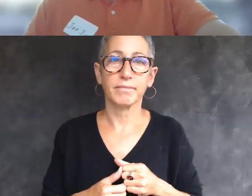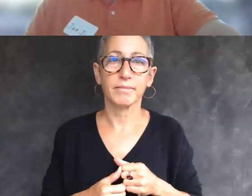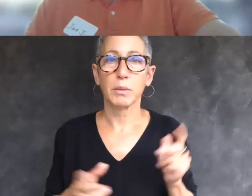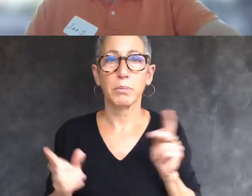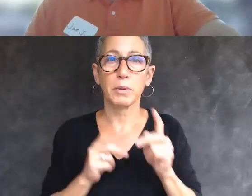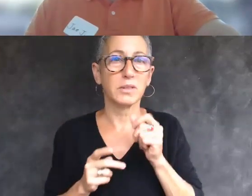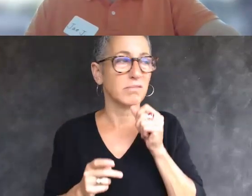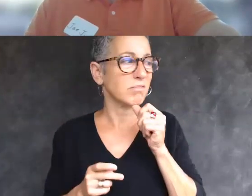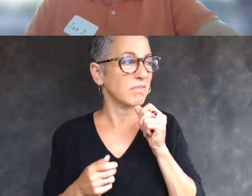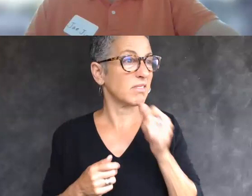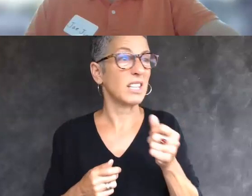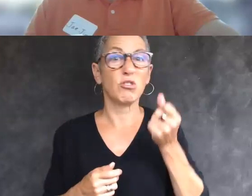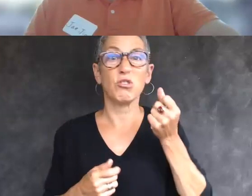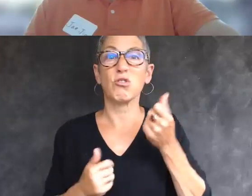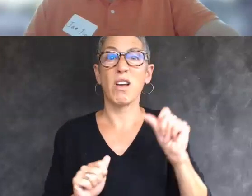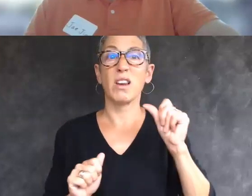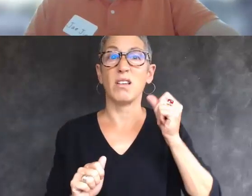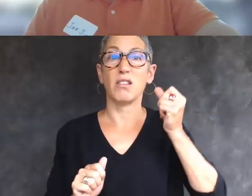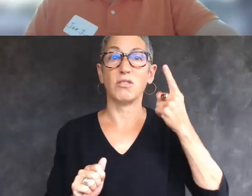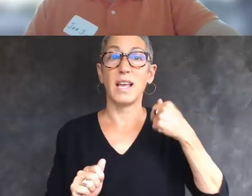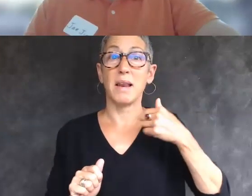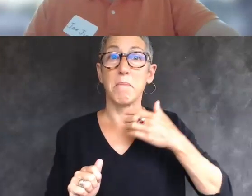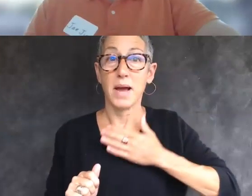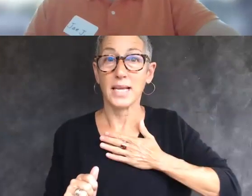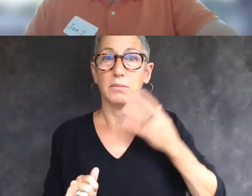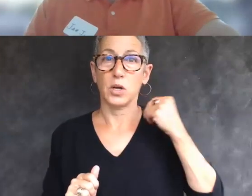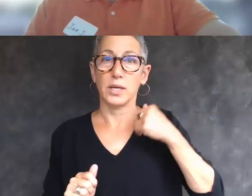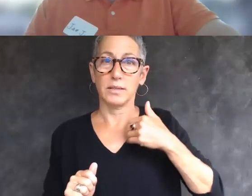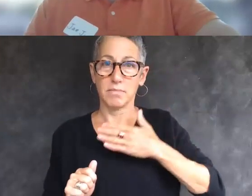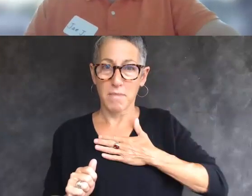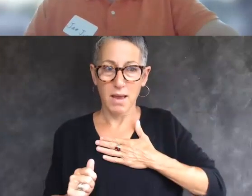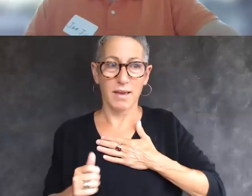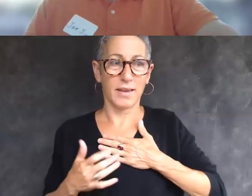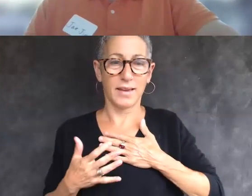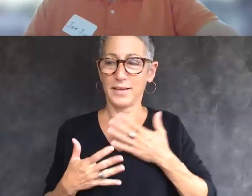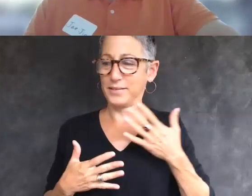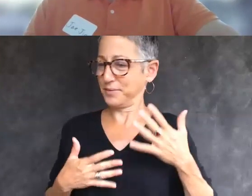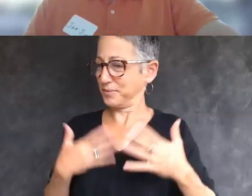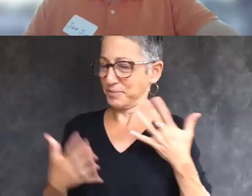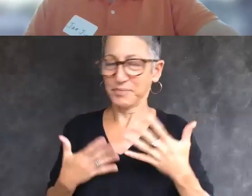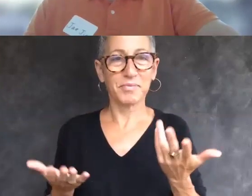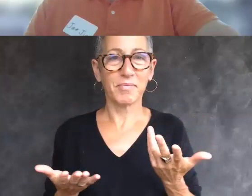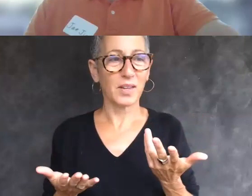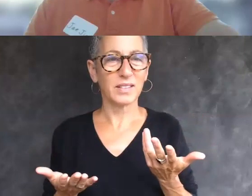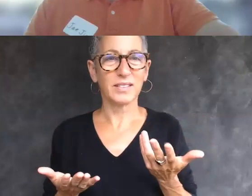it, and really in a way that was restorative rather than just like the criminal legal system wants to identify the problem